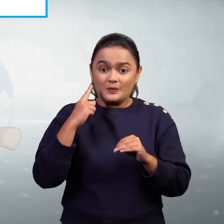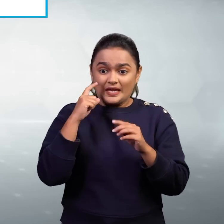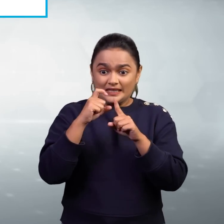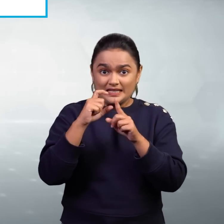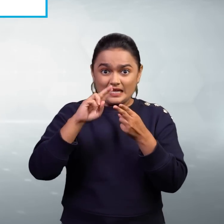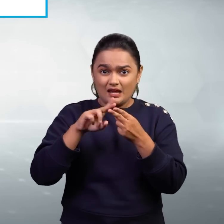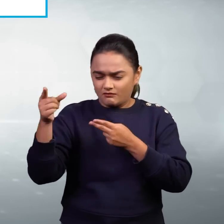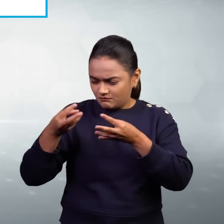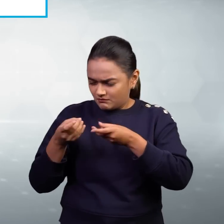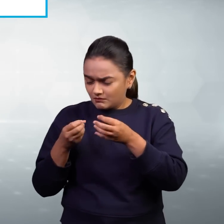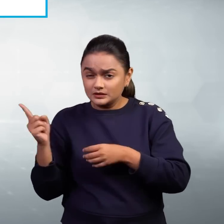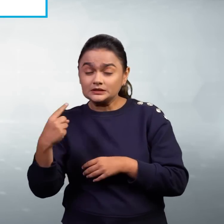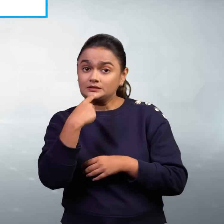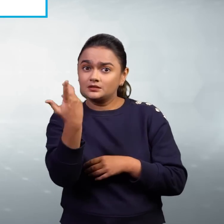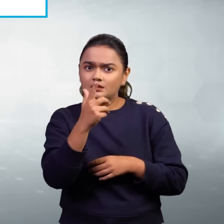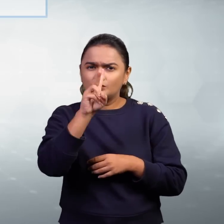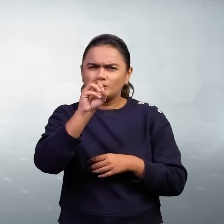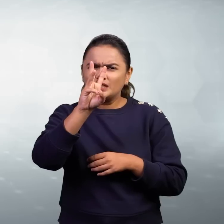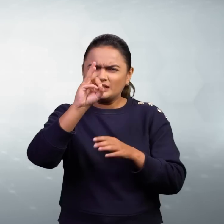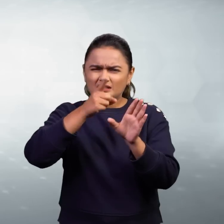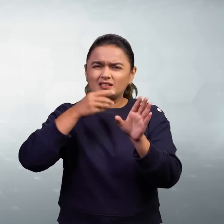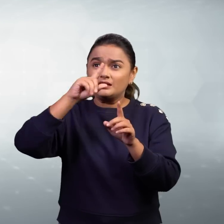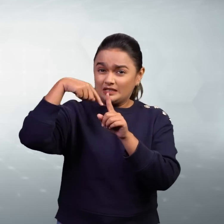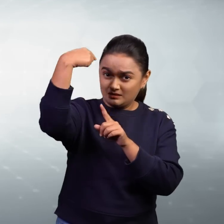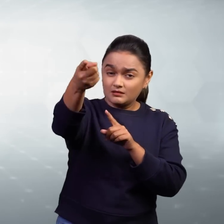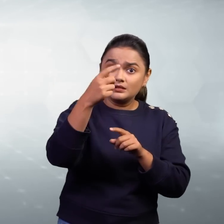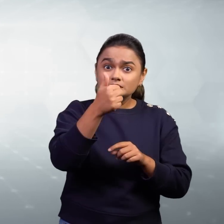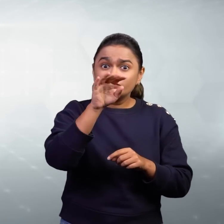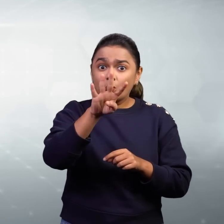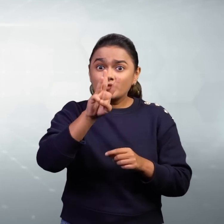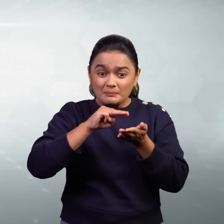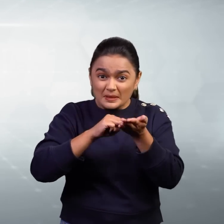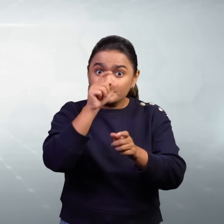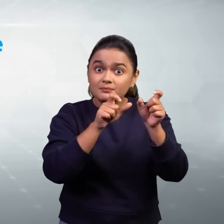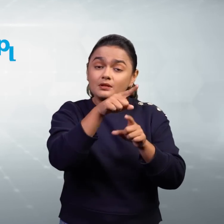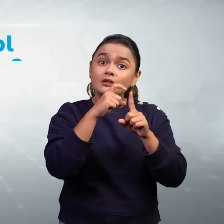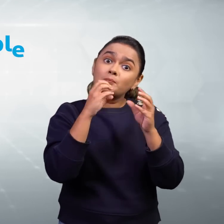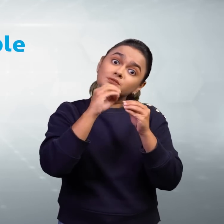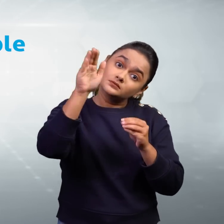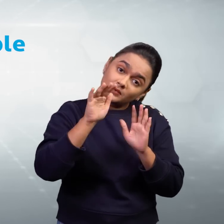According to IDF, by 2030, 643 million people will have diabetes.